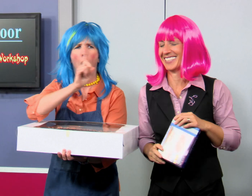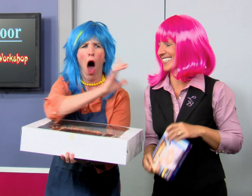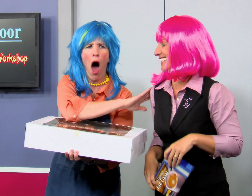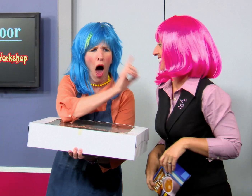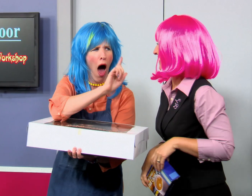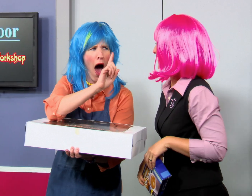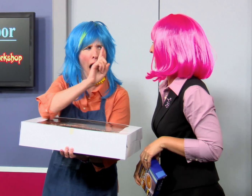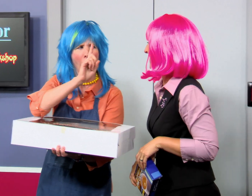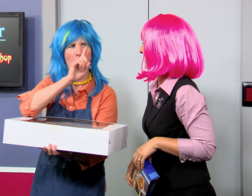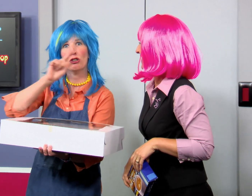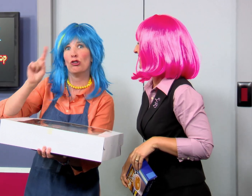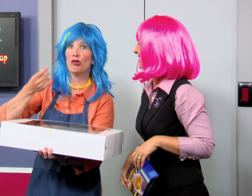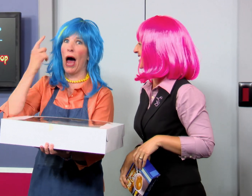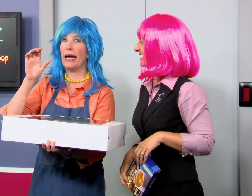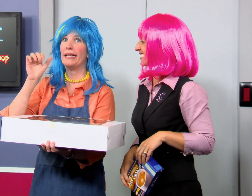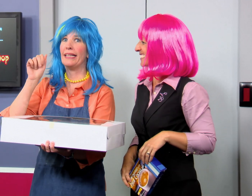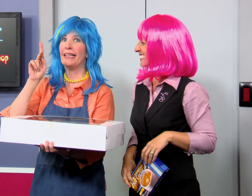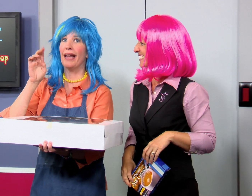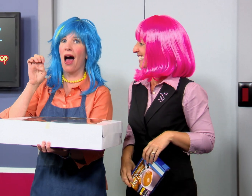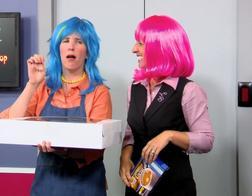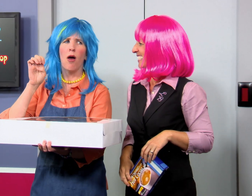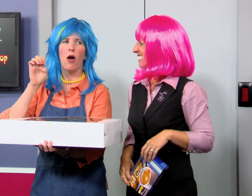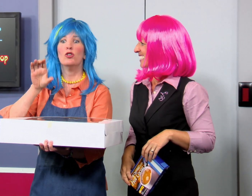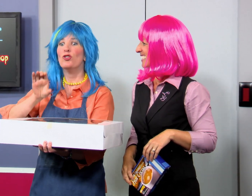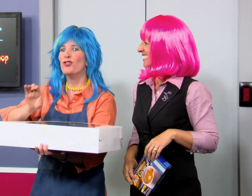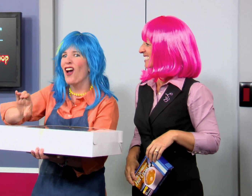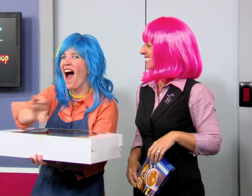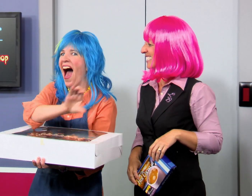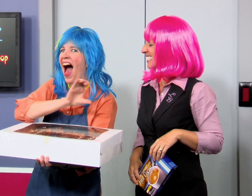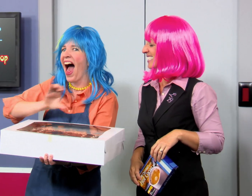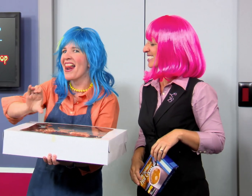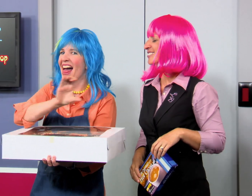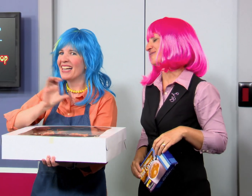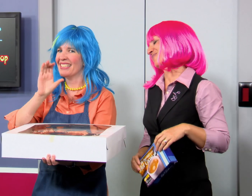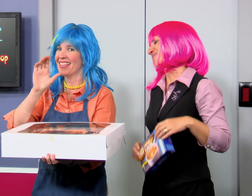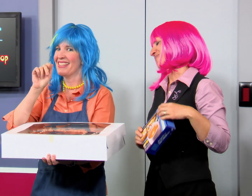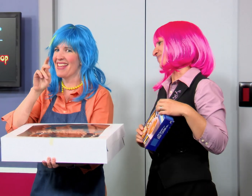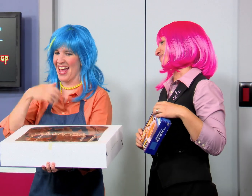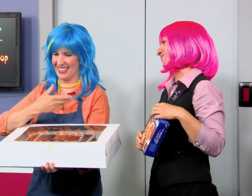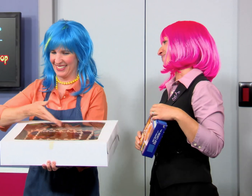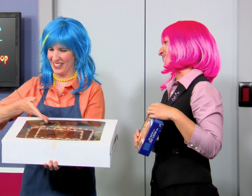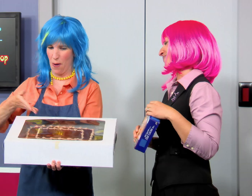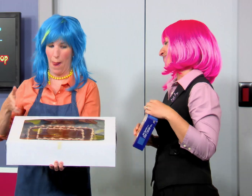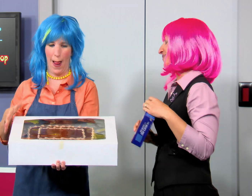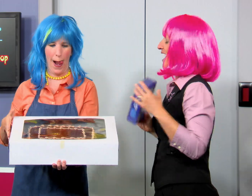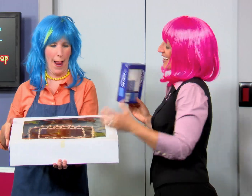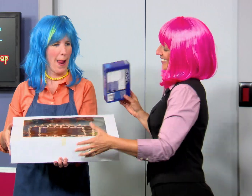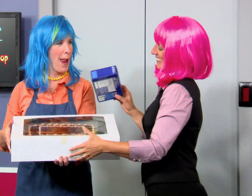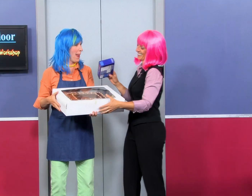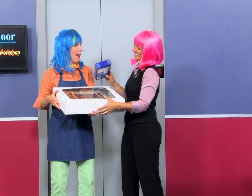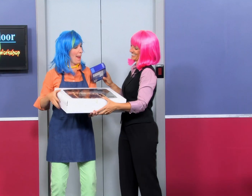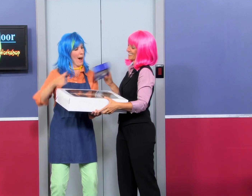NO, NO, NO. IT'S NOT JUST CAKE. CHOCOLATE CAKE.